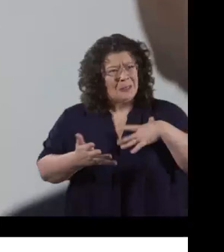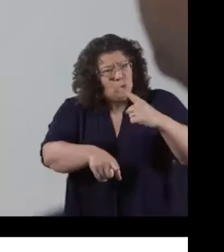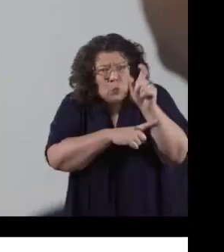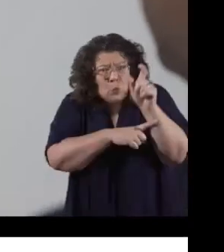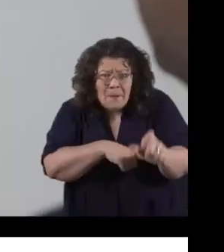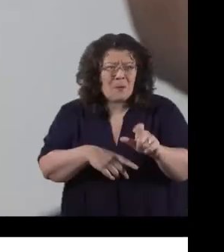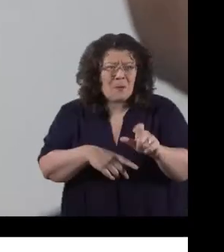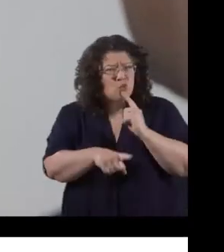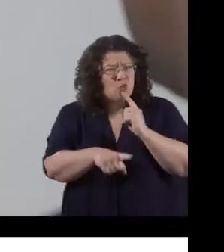On the floor.